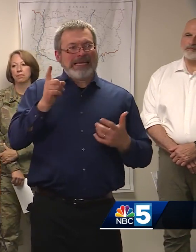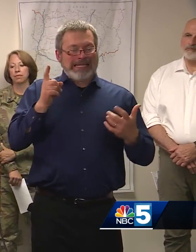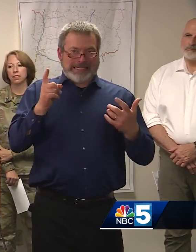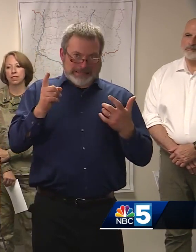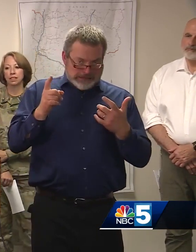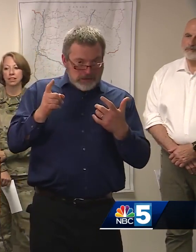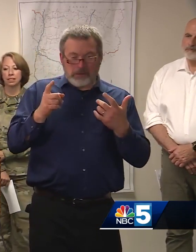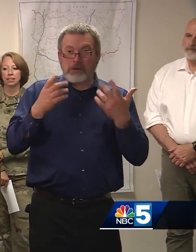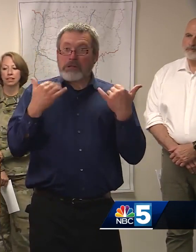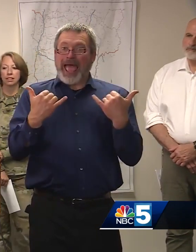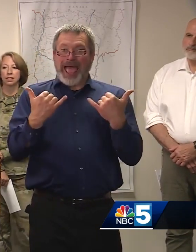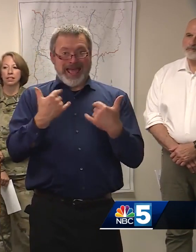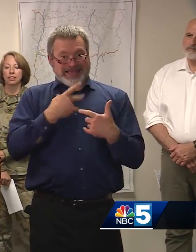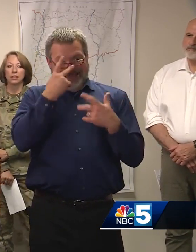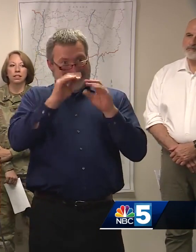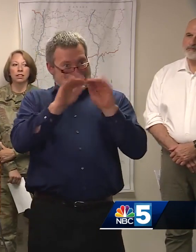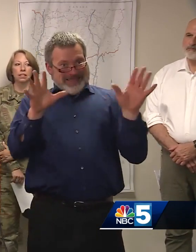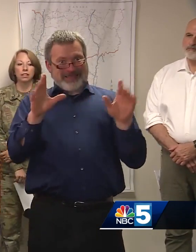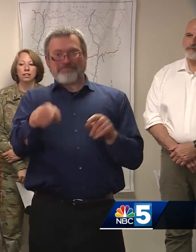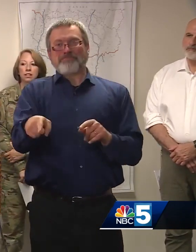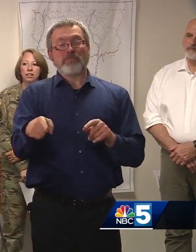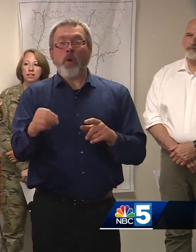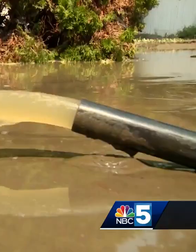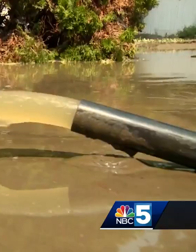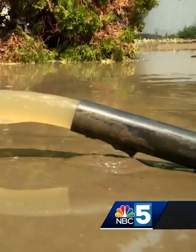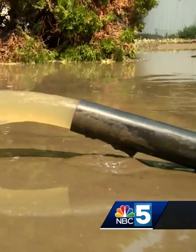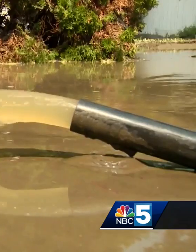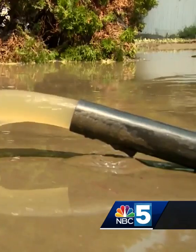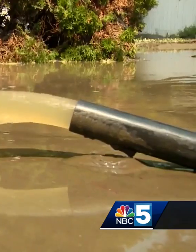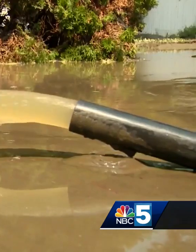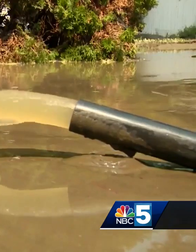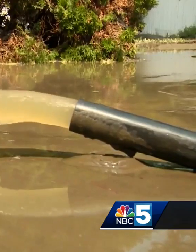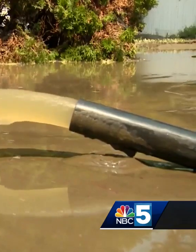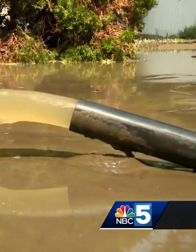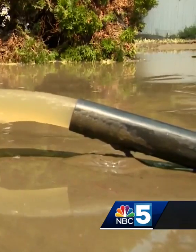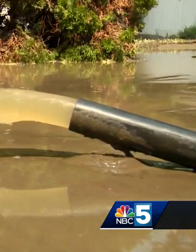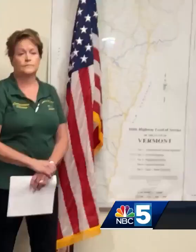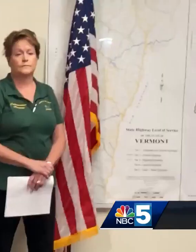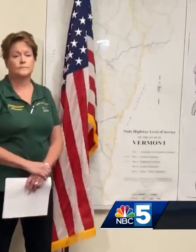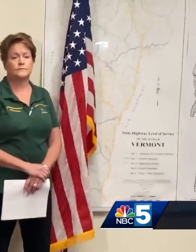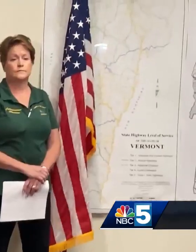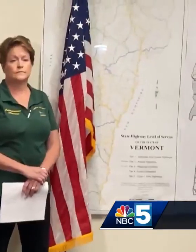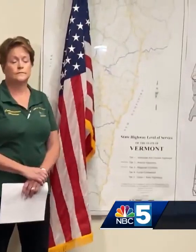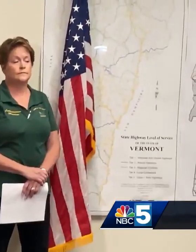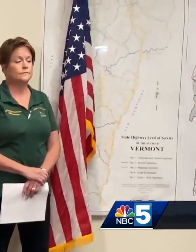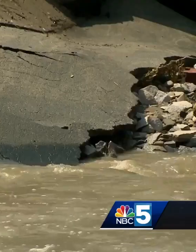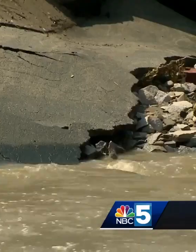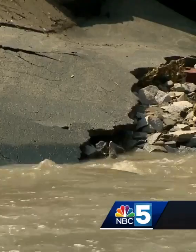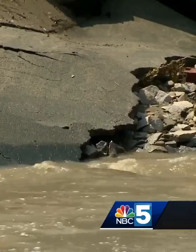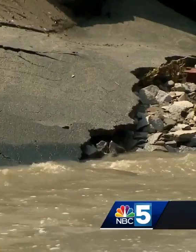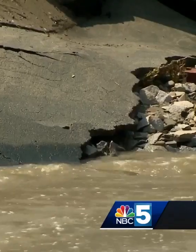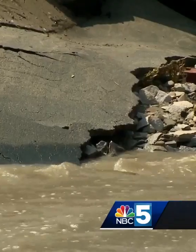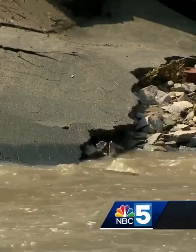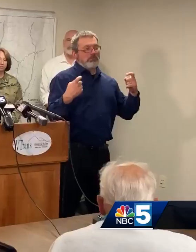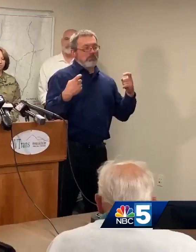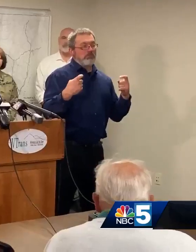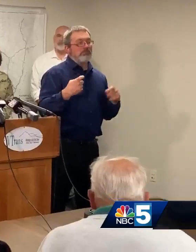THAT’S GOING TO BE A DYNAMIC NUMBER THAT MIGHT NOT WE MIGHT NOT KNOW THE FULL EXTENT OF FOR 4 TO 6, EIGHT WEEKS.